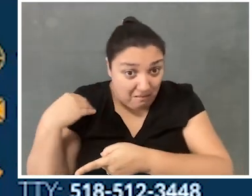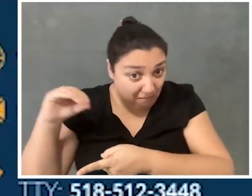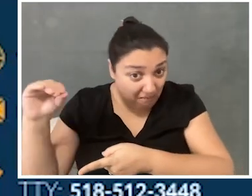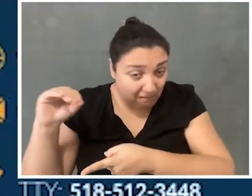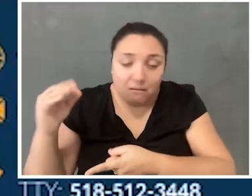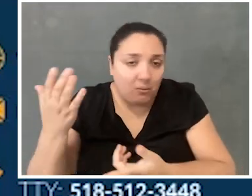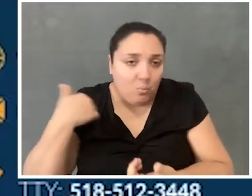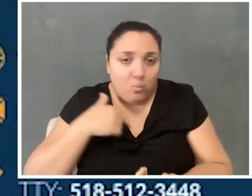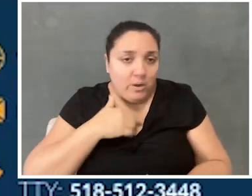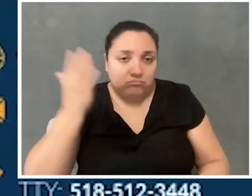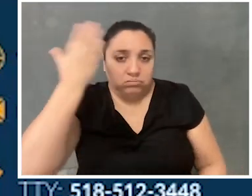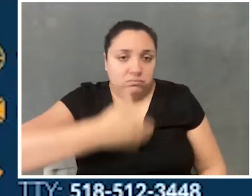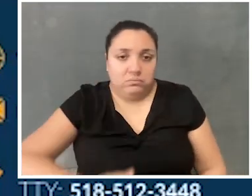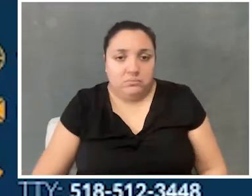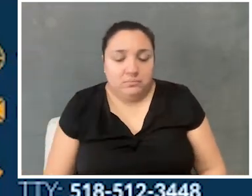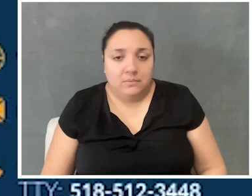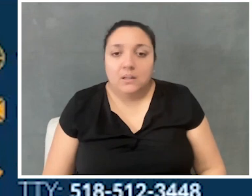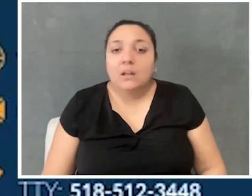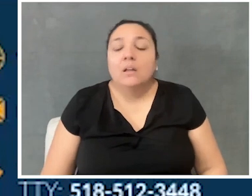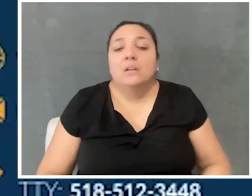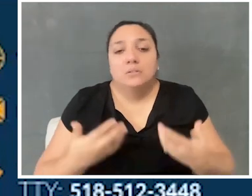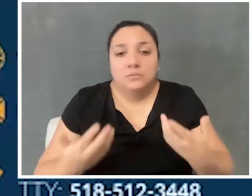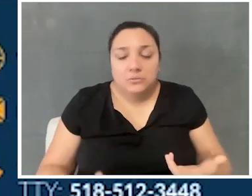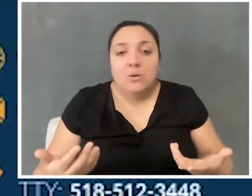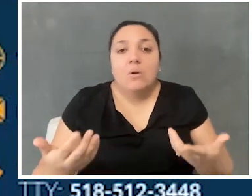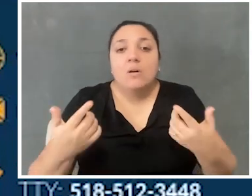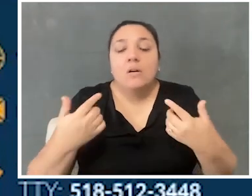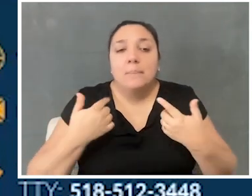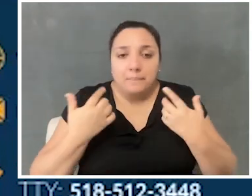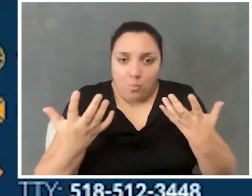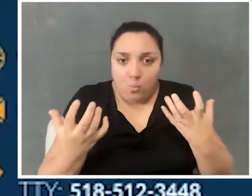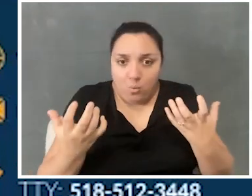is a similar utilization of ASL on websites